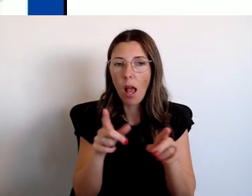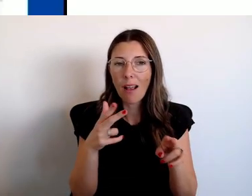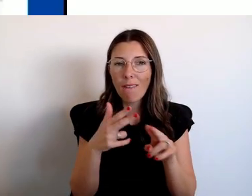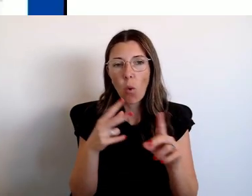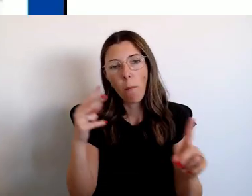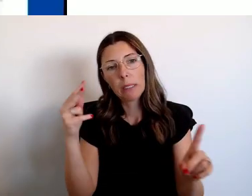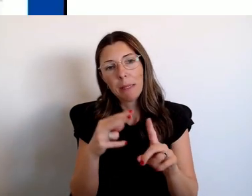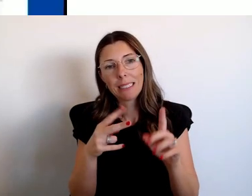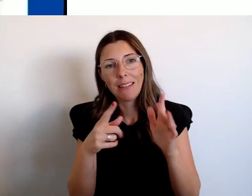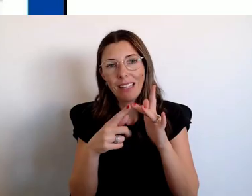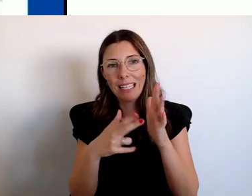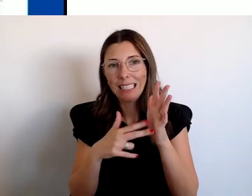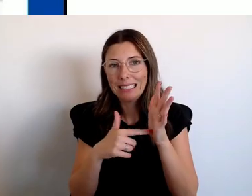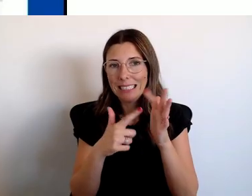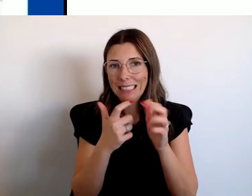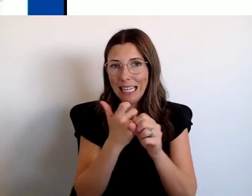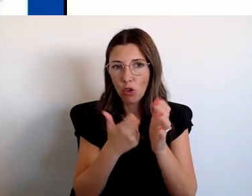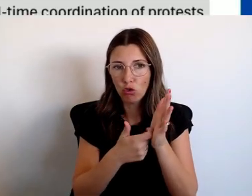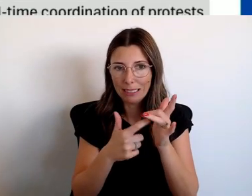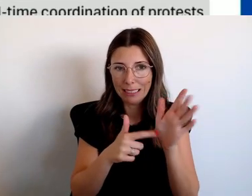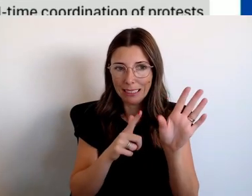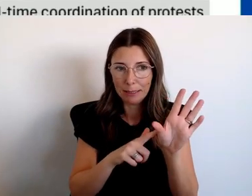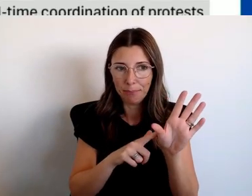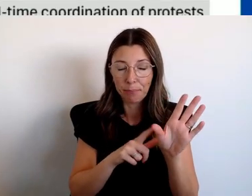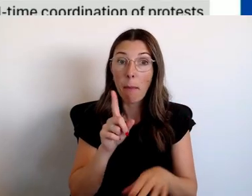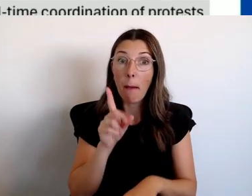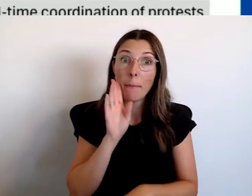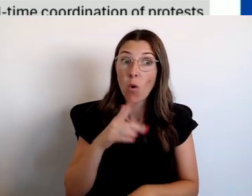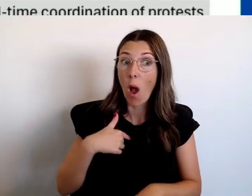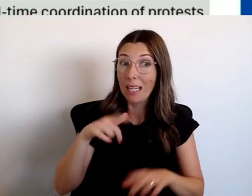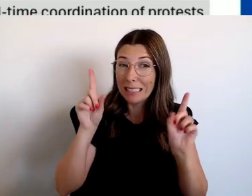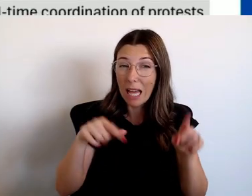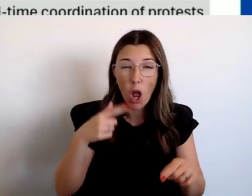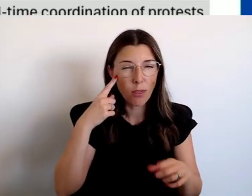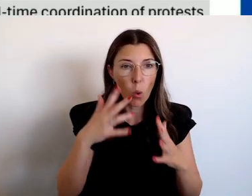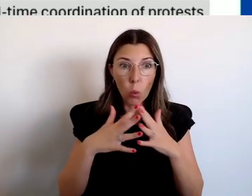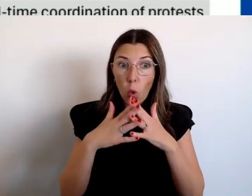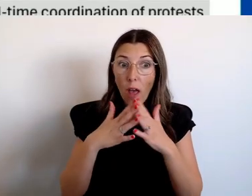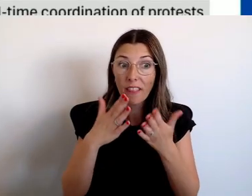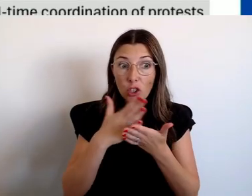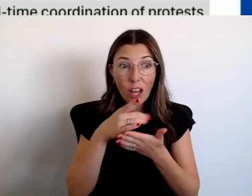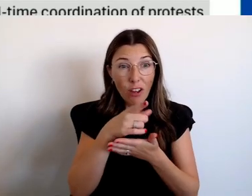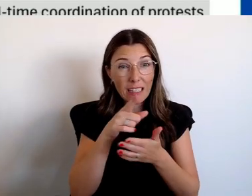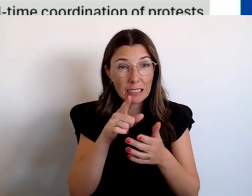But before I start into my presentation, I thought it's worth sharing this slide because everything I'm about to say